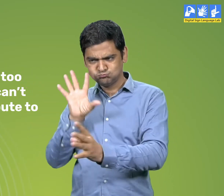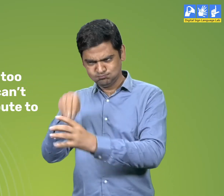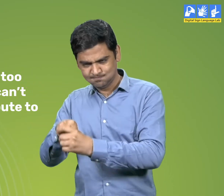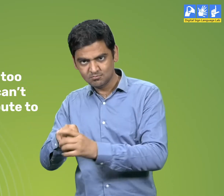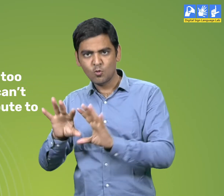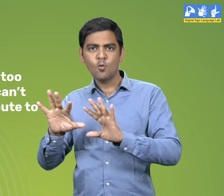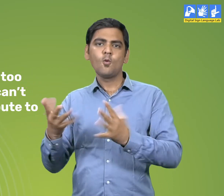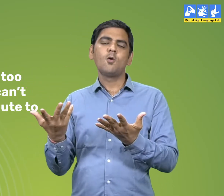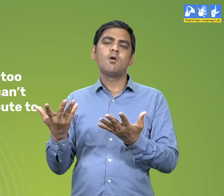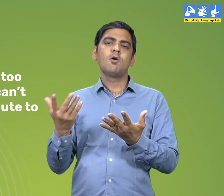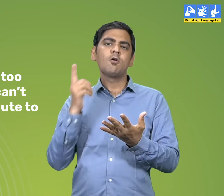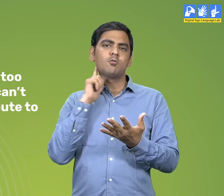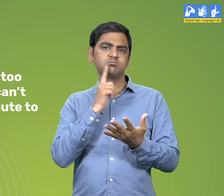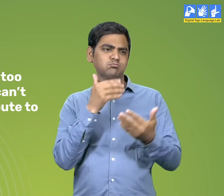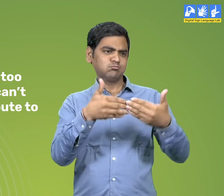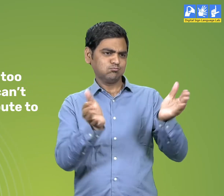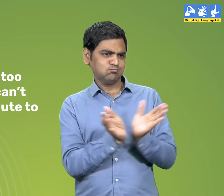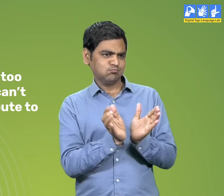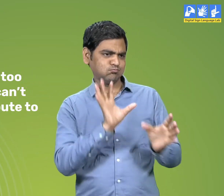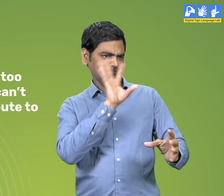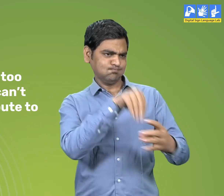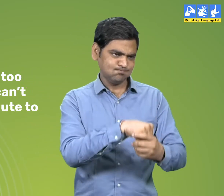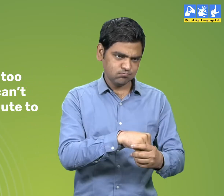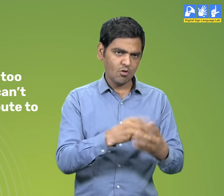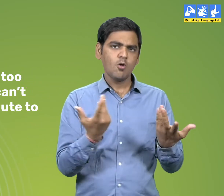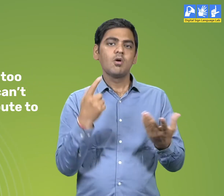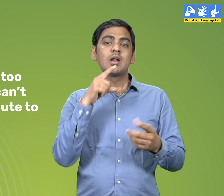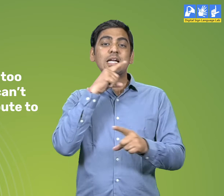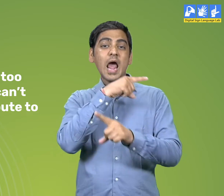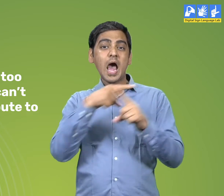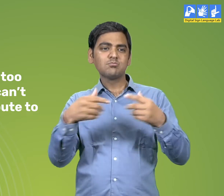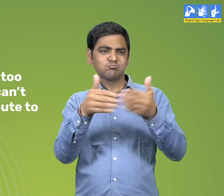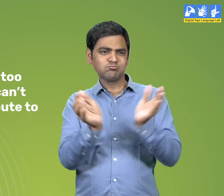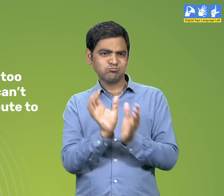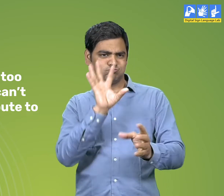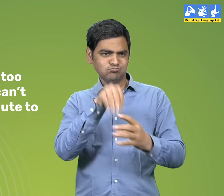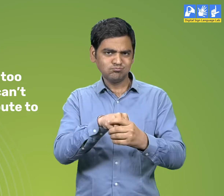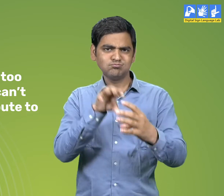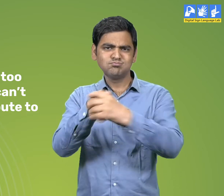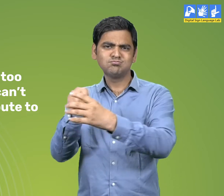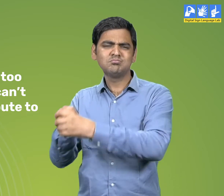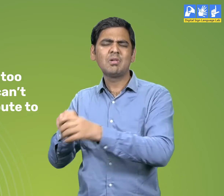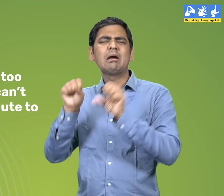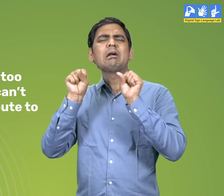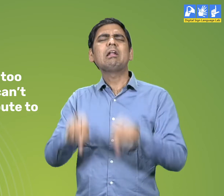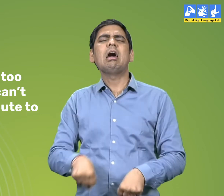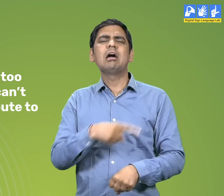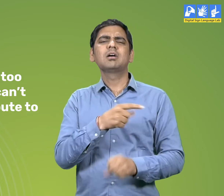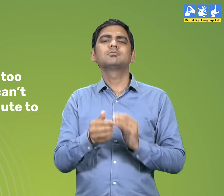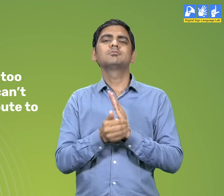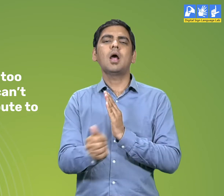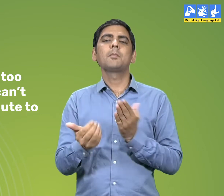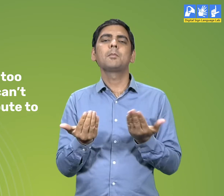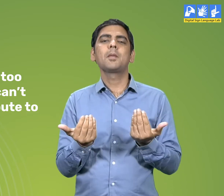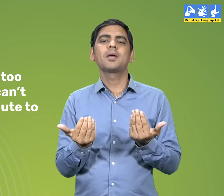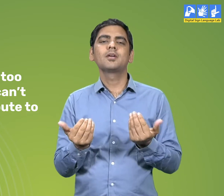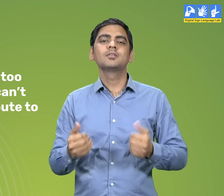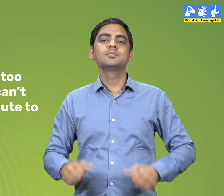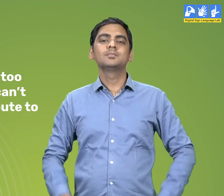and contribute to all the sections of the society.